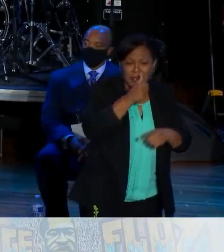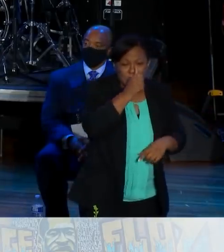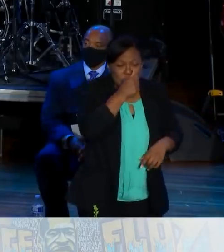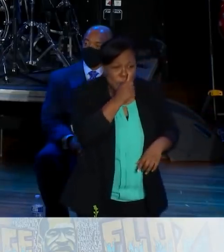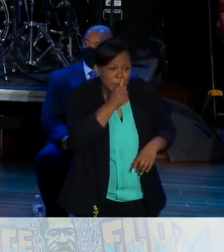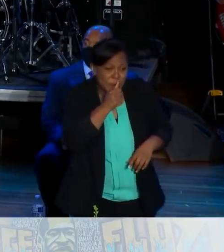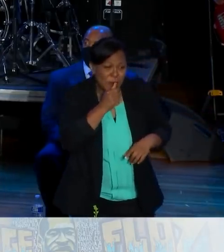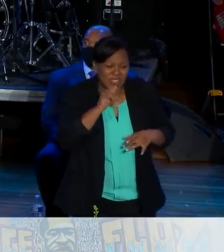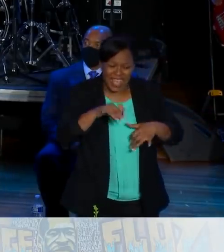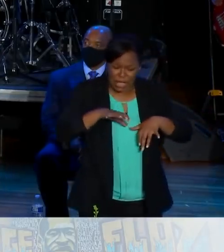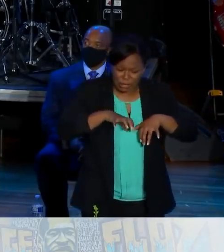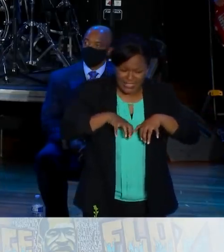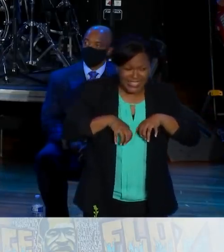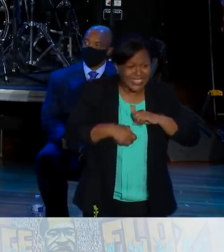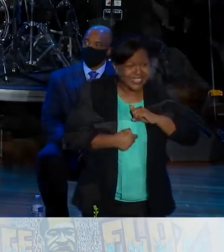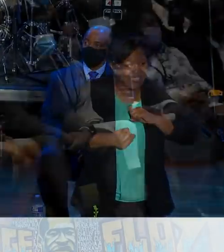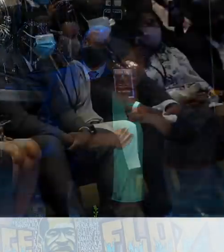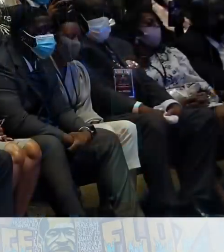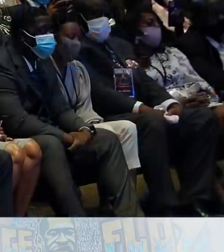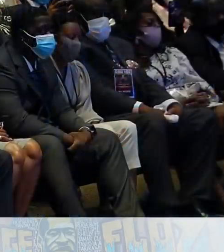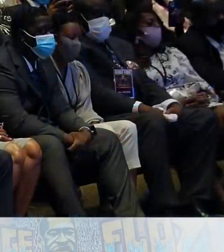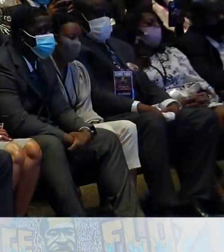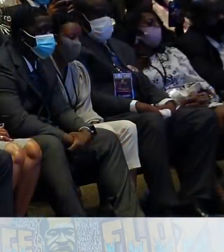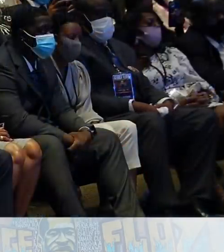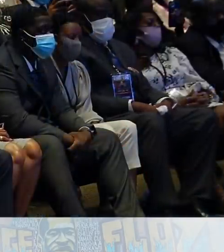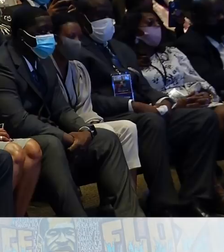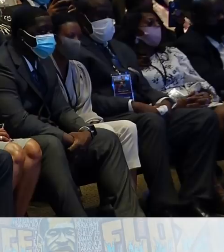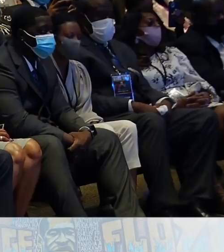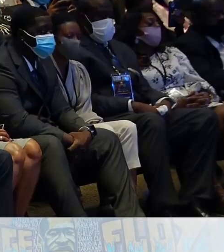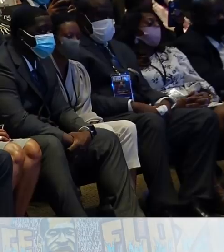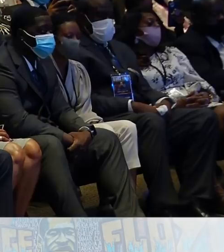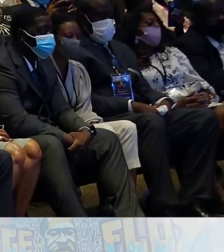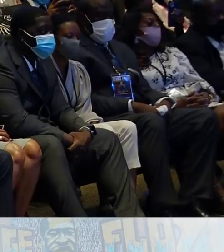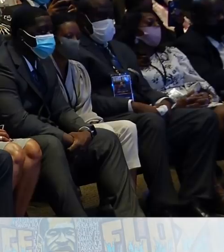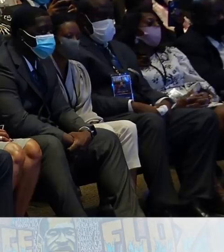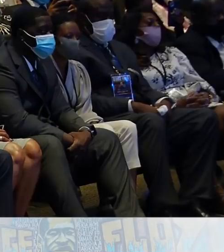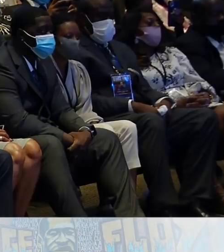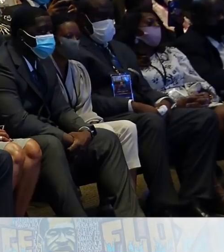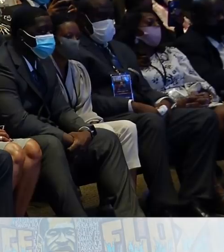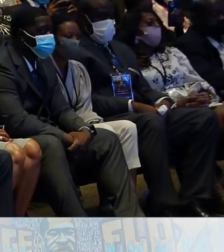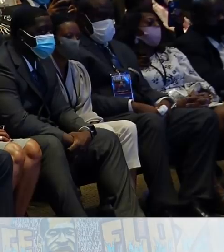GARNER FAMILY, AND IT'S GOING TO LED BY THOSE FAMILIES WHO HAVE SUFFERED THIS AND KNOWS